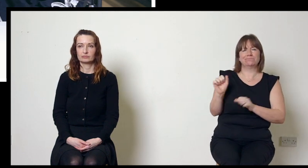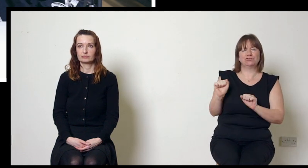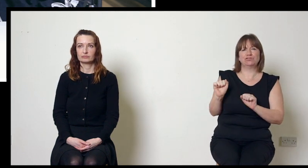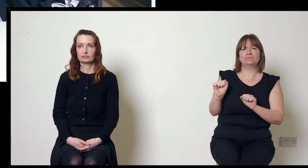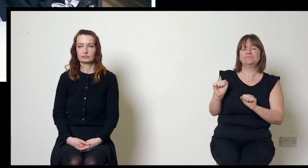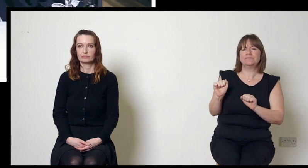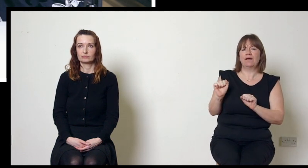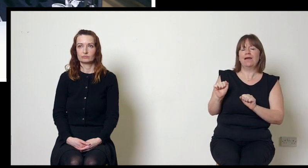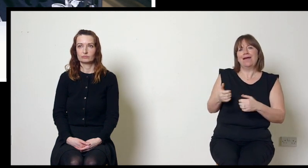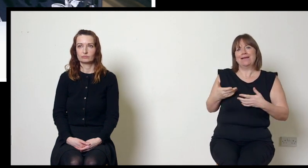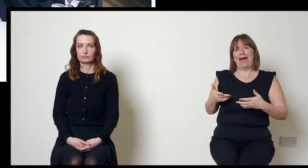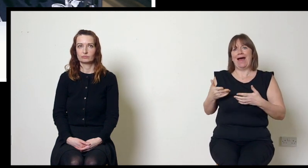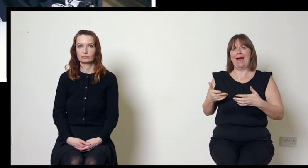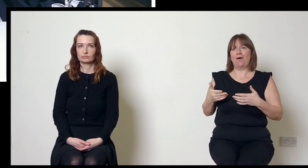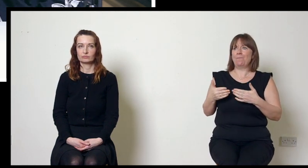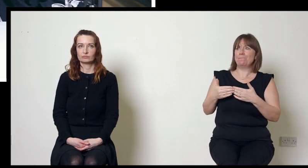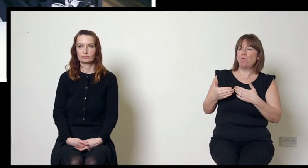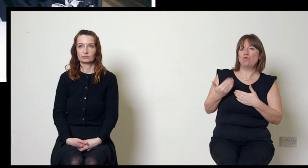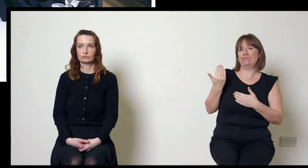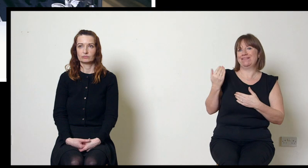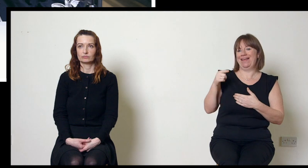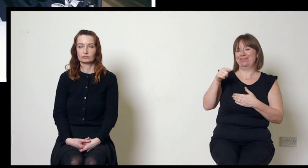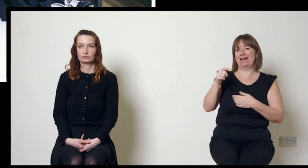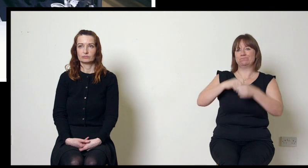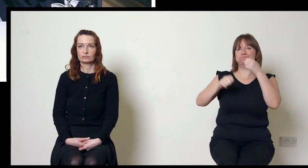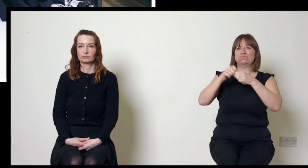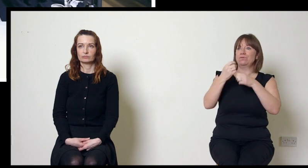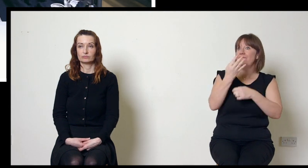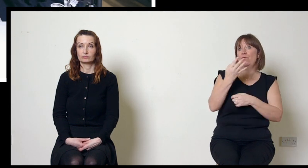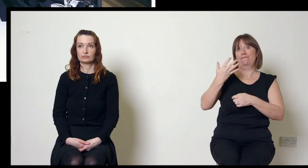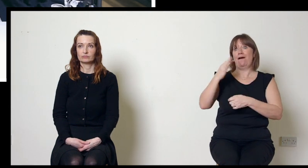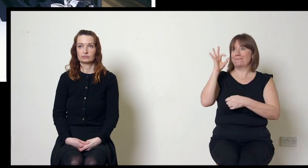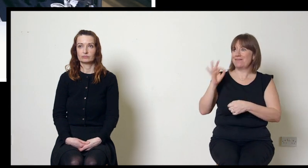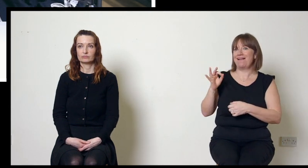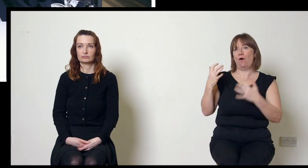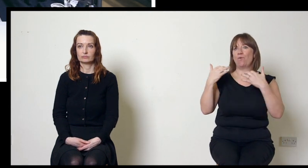And then now read more recently that's 45% of our audience. So it's been a huge change.